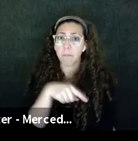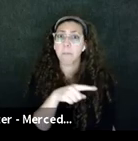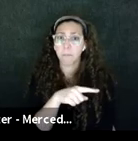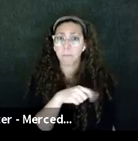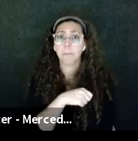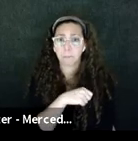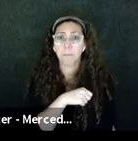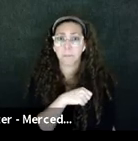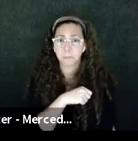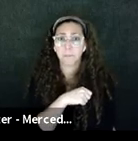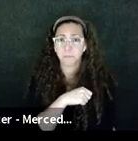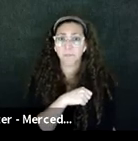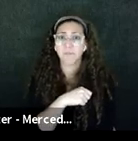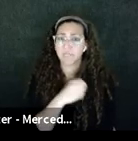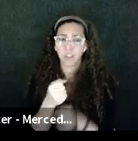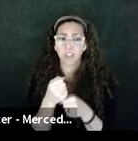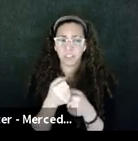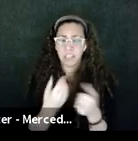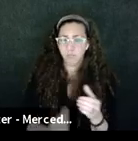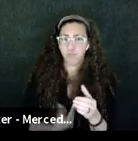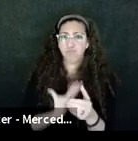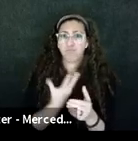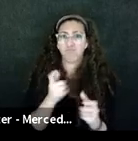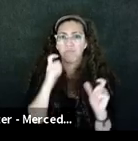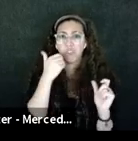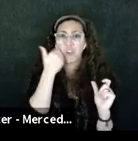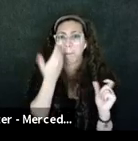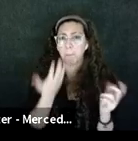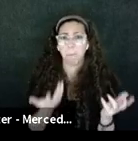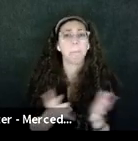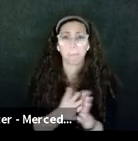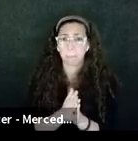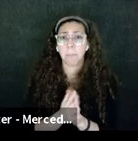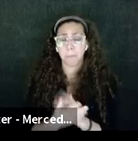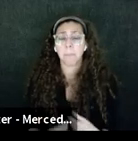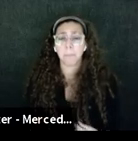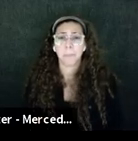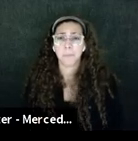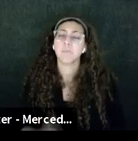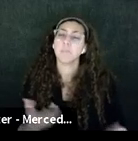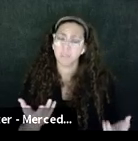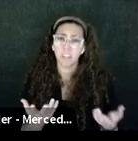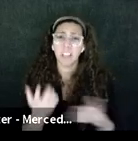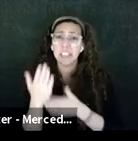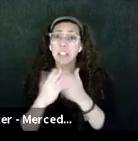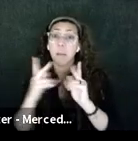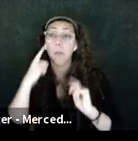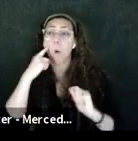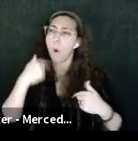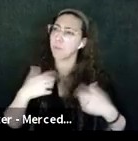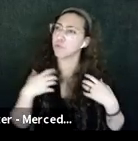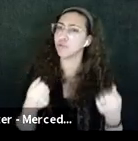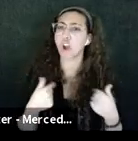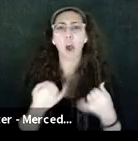Jason Williams: shameful situation for some folks and even for some of us, I mean, we again we feel like we're very strong and we're independent in our culture tells us that